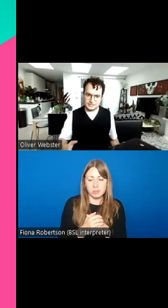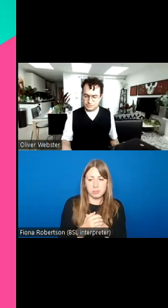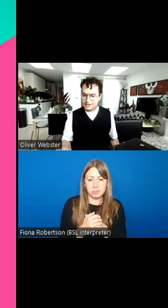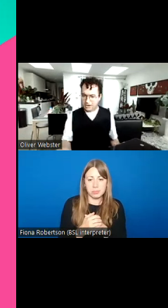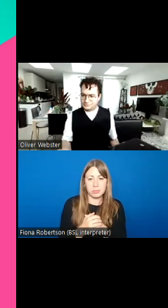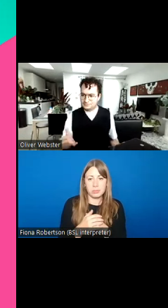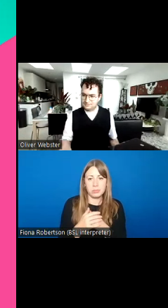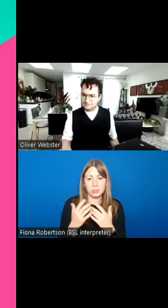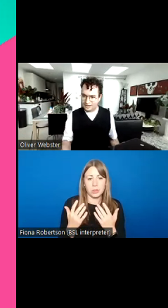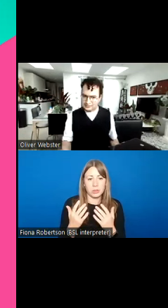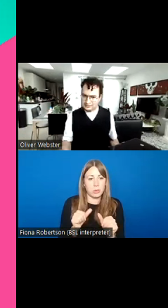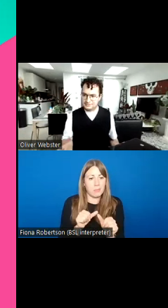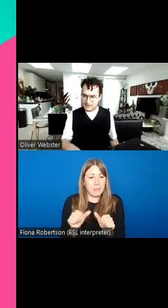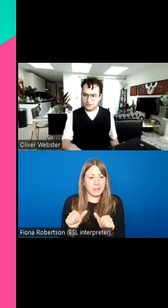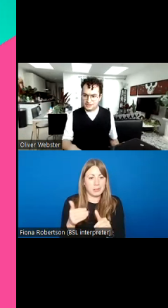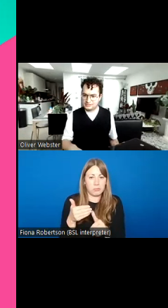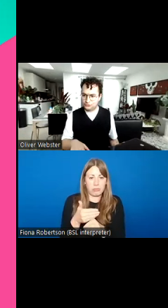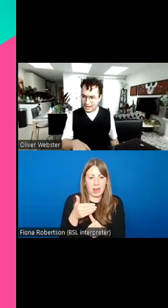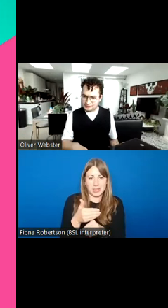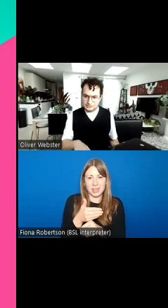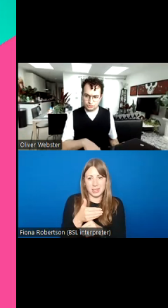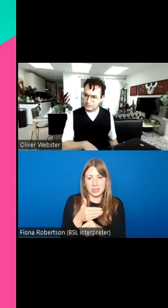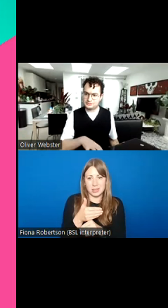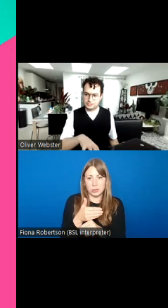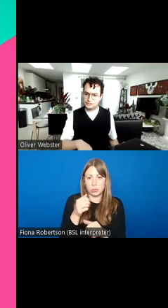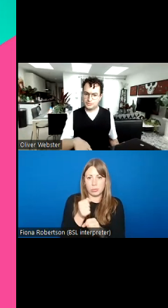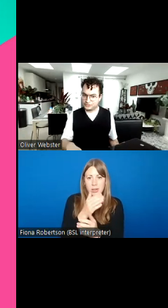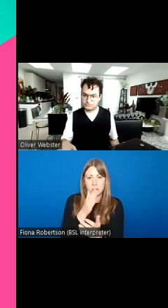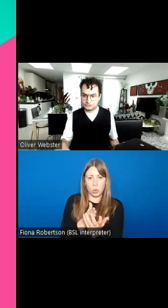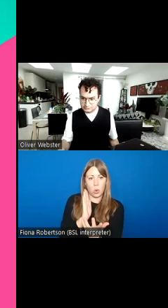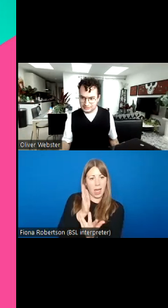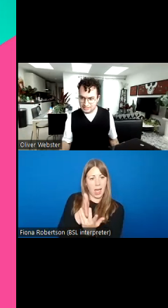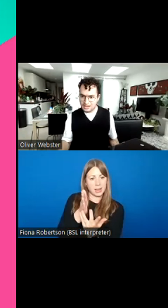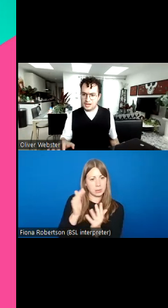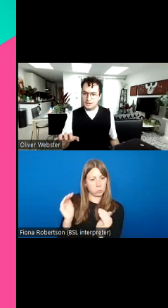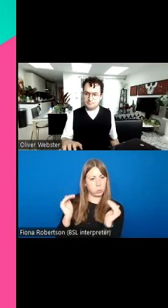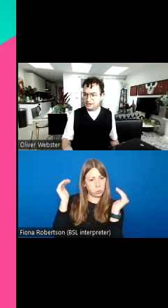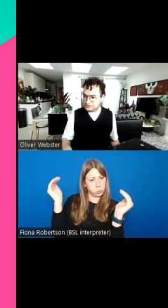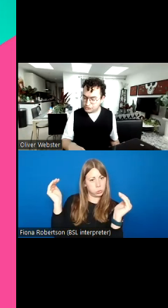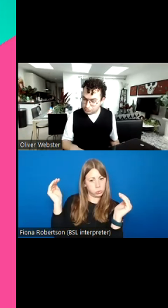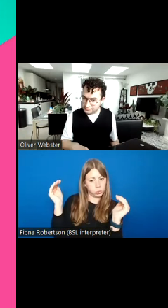When it comes to best practice, the best practice for access is always to use a professional subtitler. If it's a short video